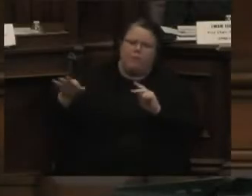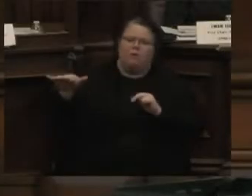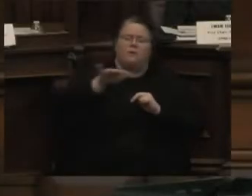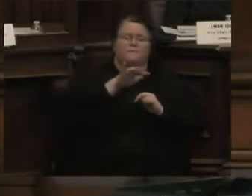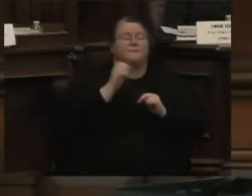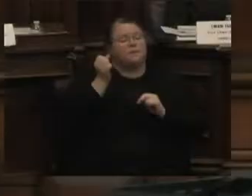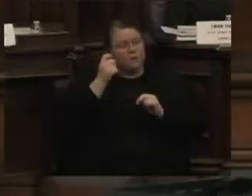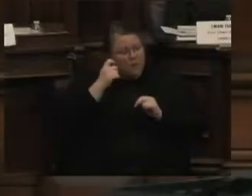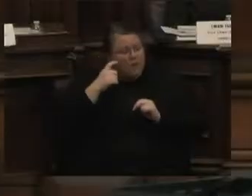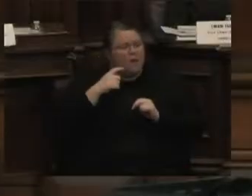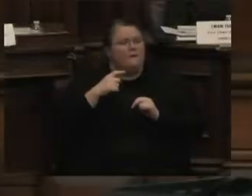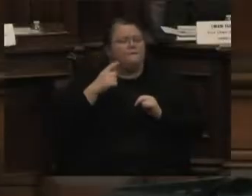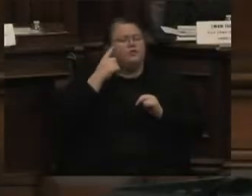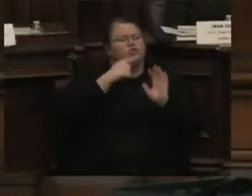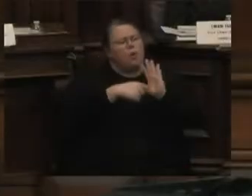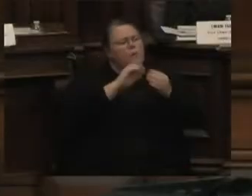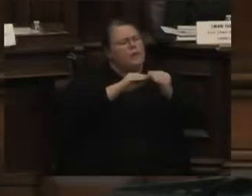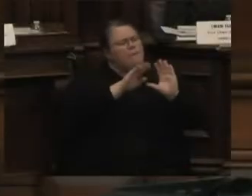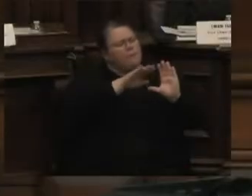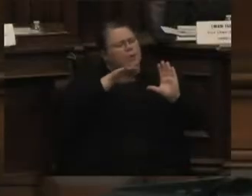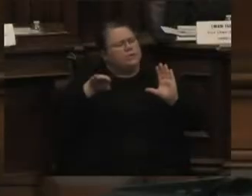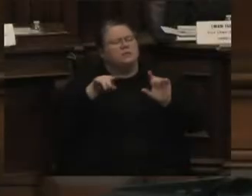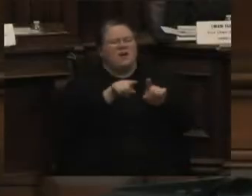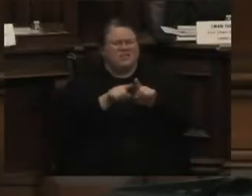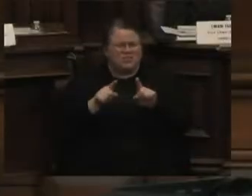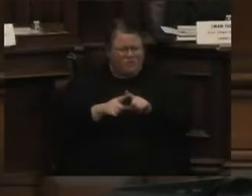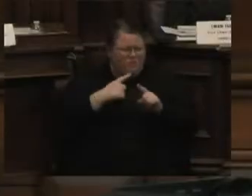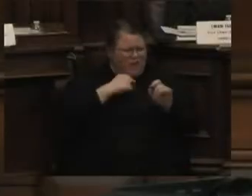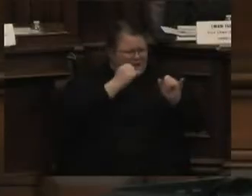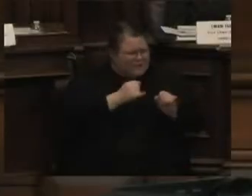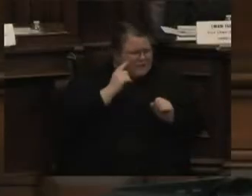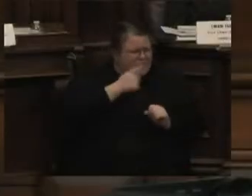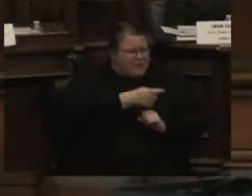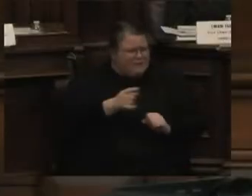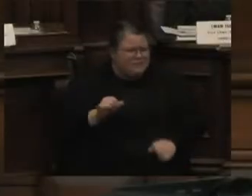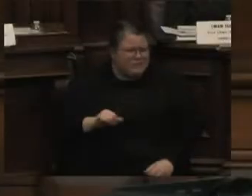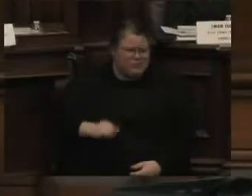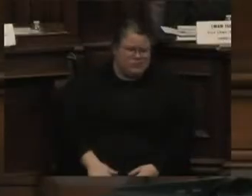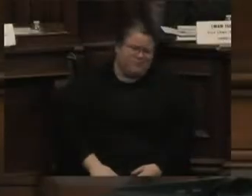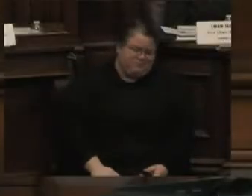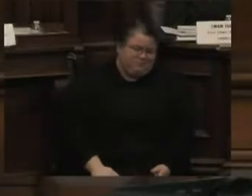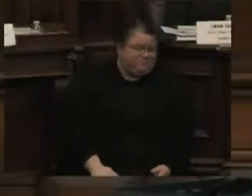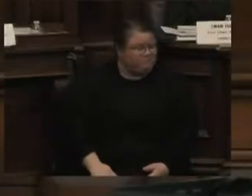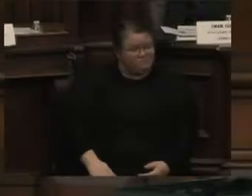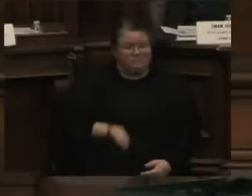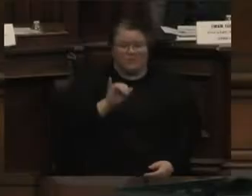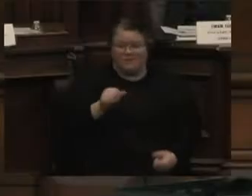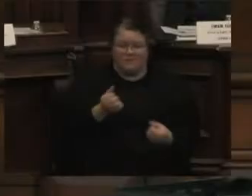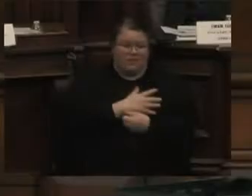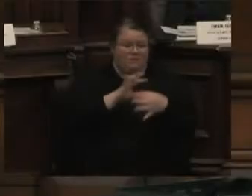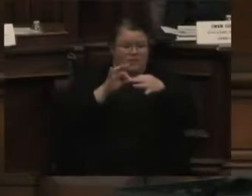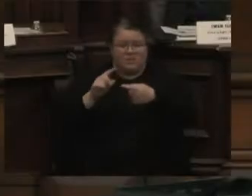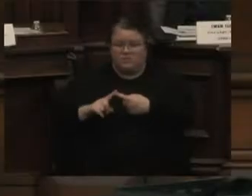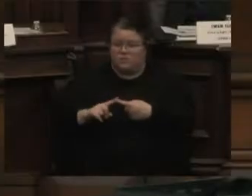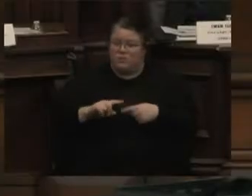investigators back and that we're able to report to the public not only on a trend